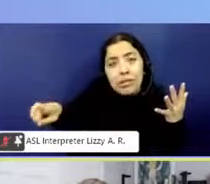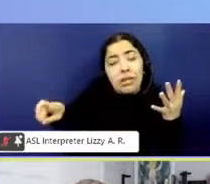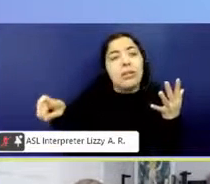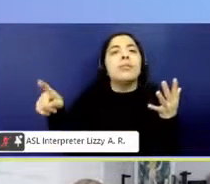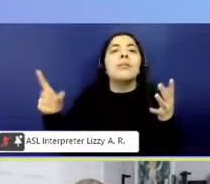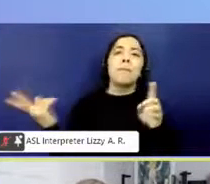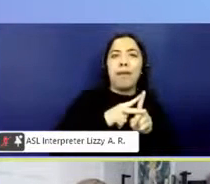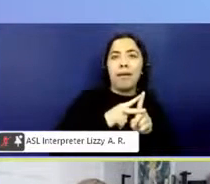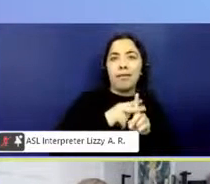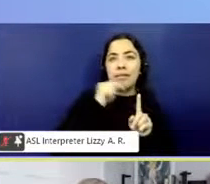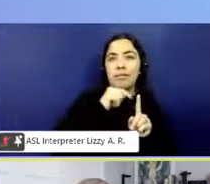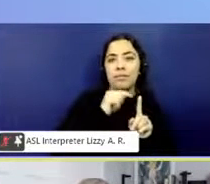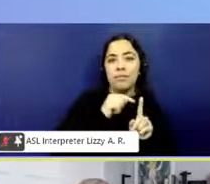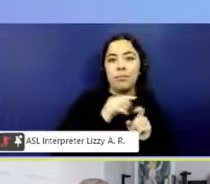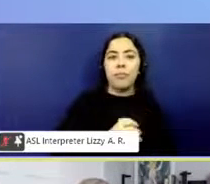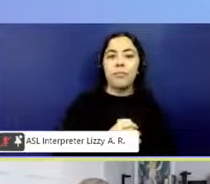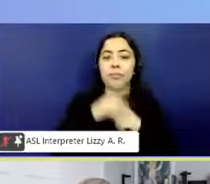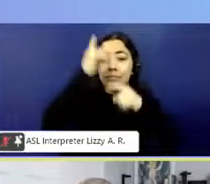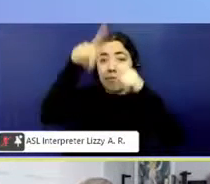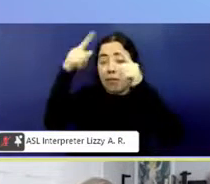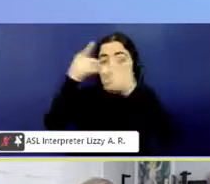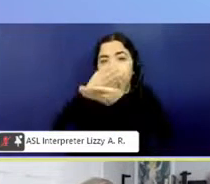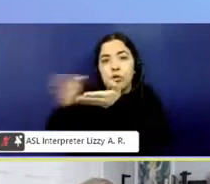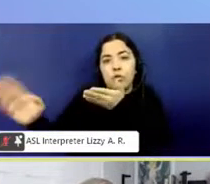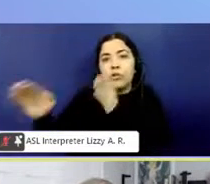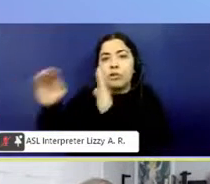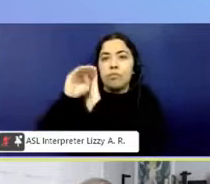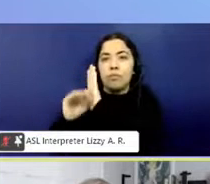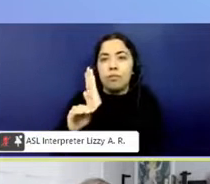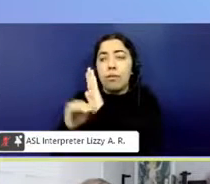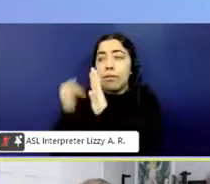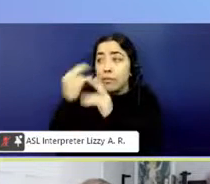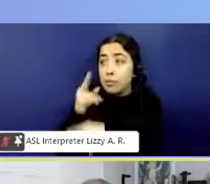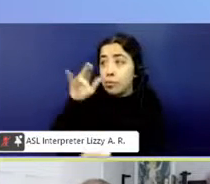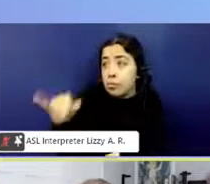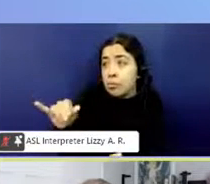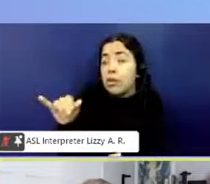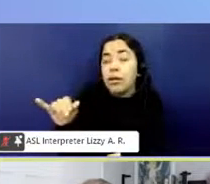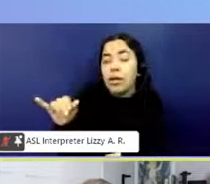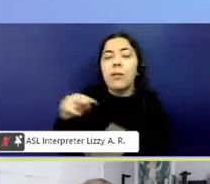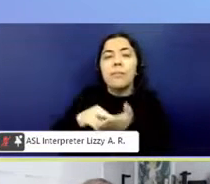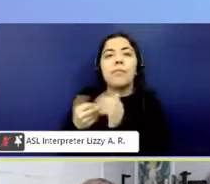using these guidelines we can work against cognitive exclusion in our experiences we